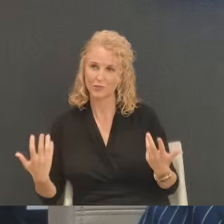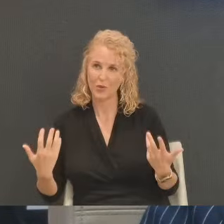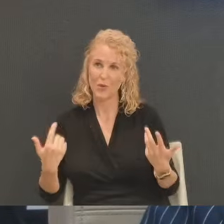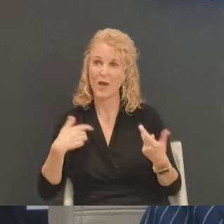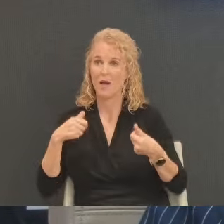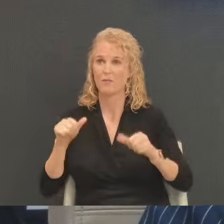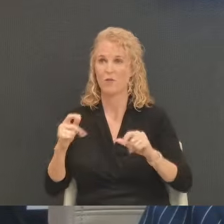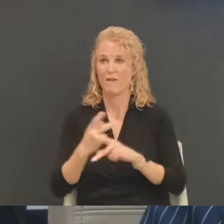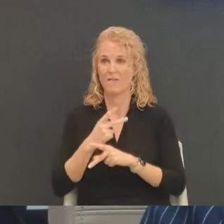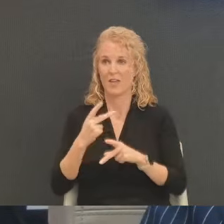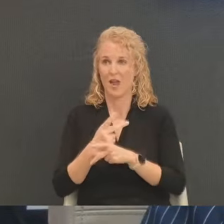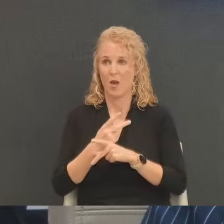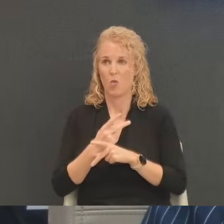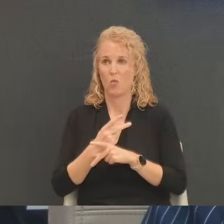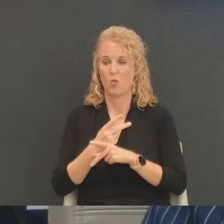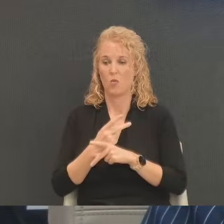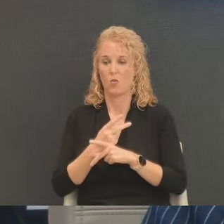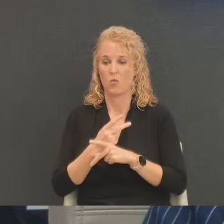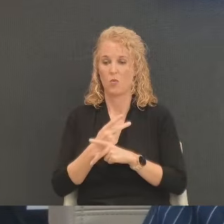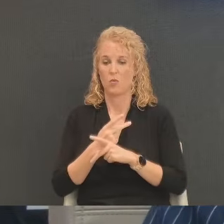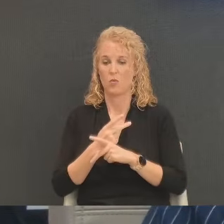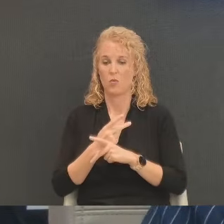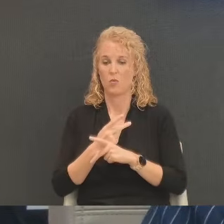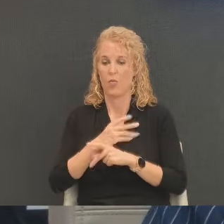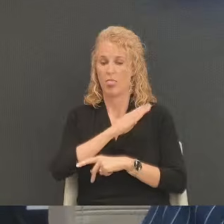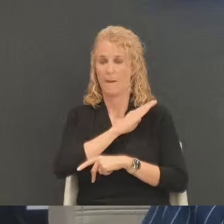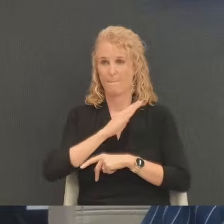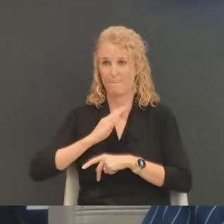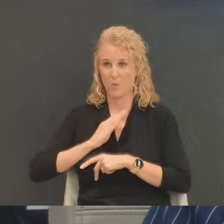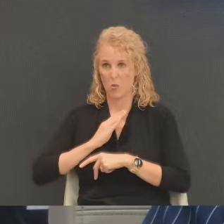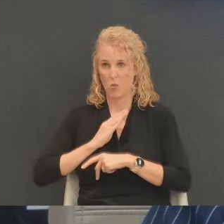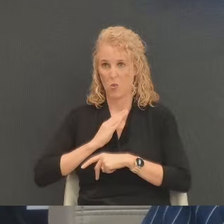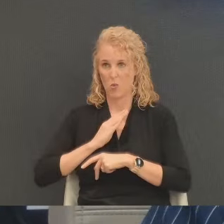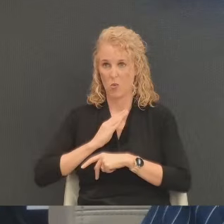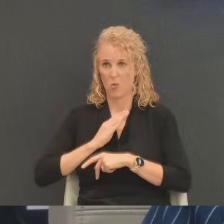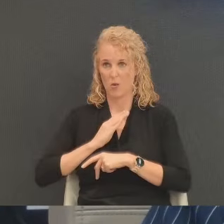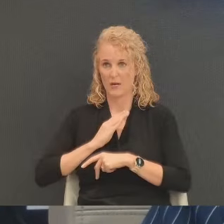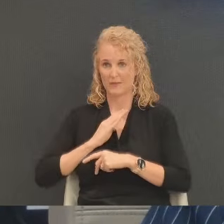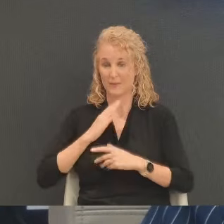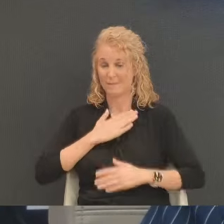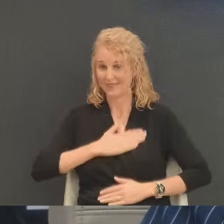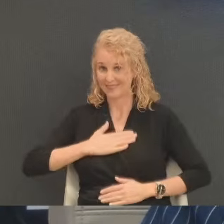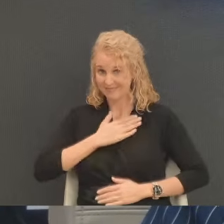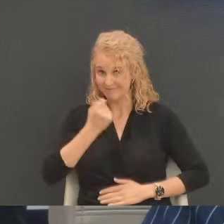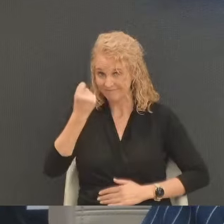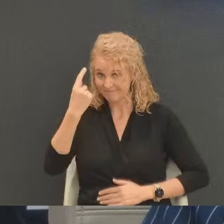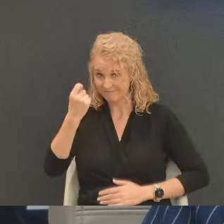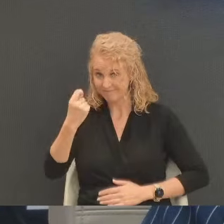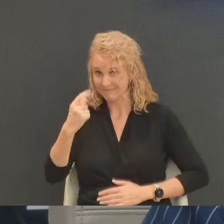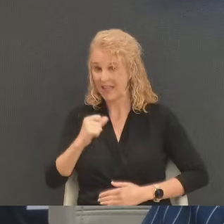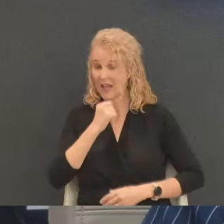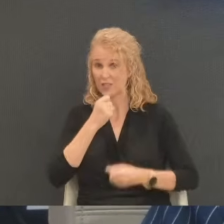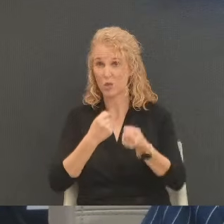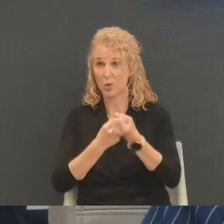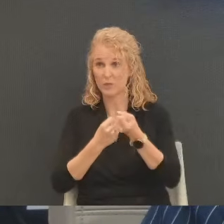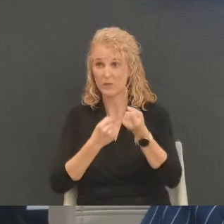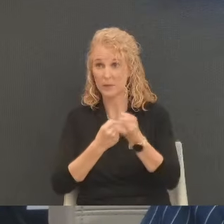get a better understanding of boards. I'm not in favor. I've never been in favor of unelected